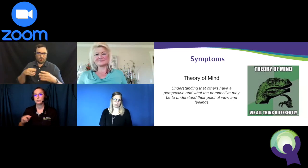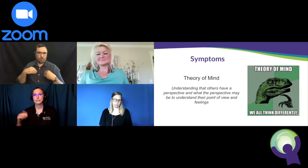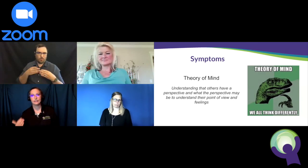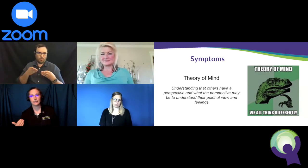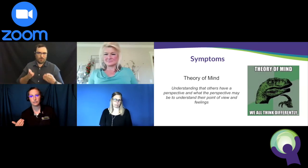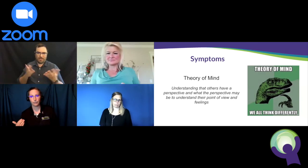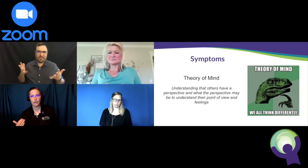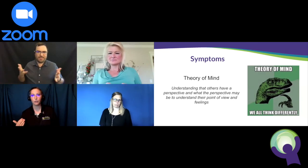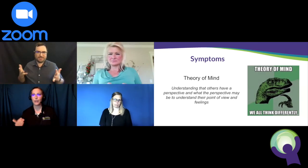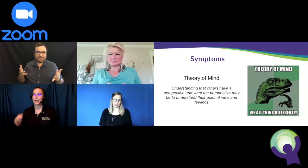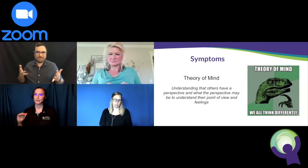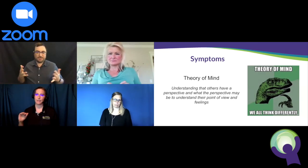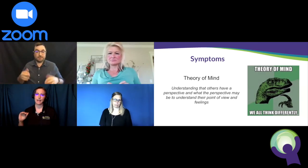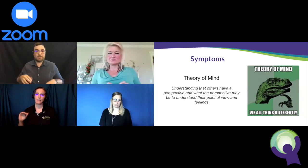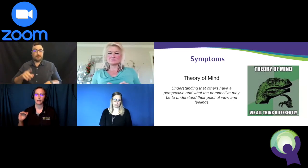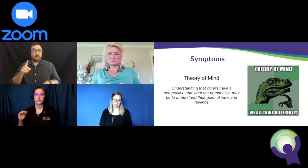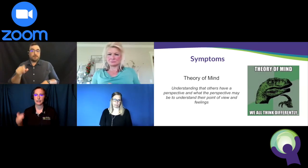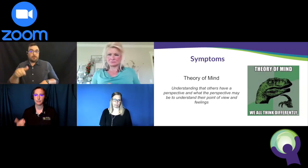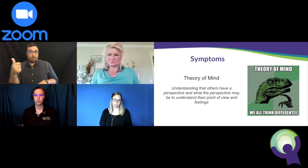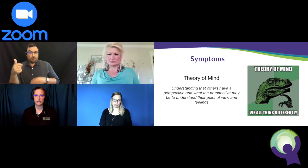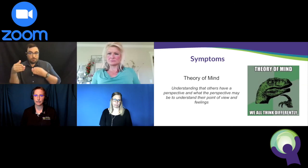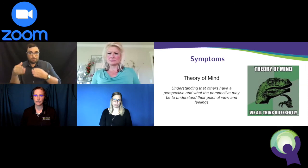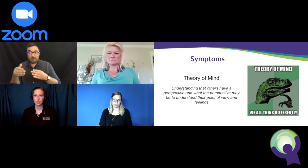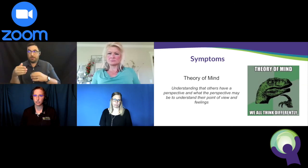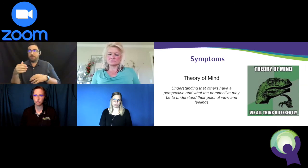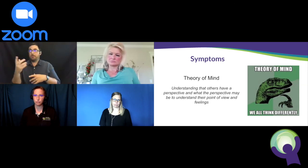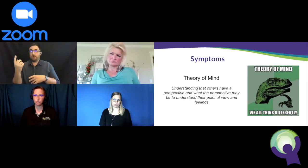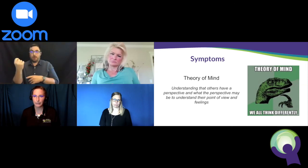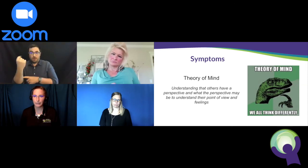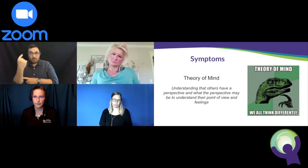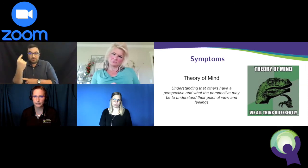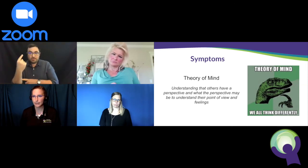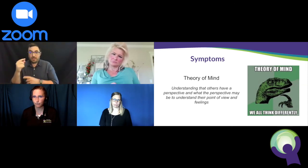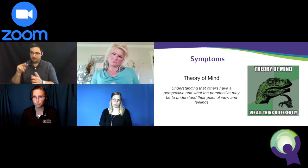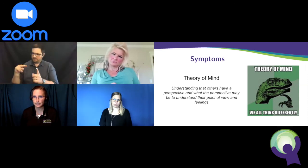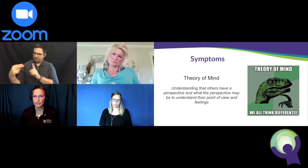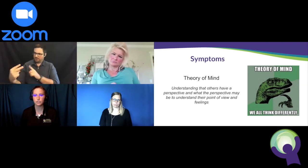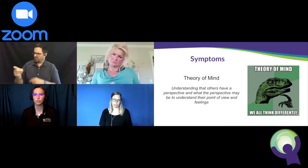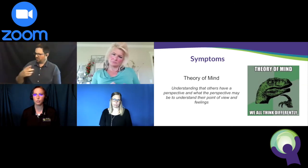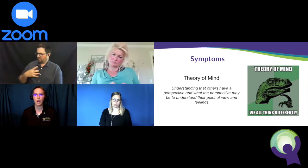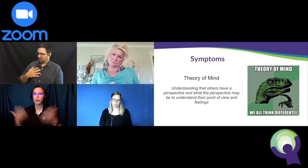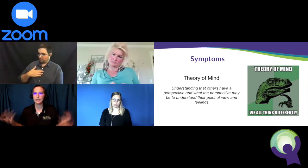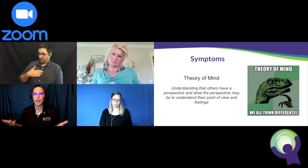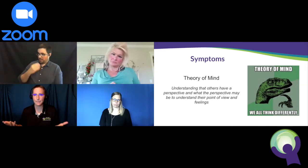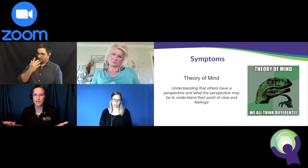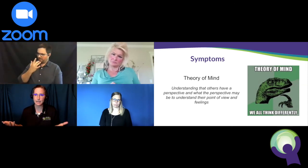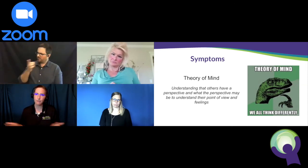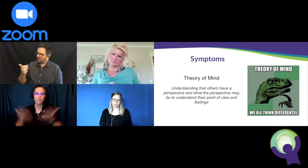see things from another way. They might have a hard time understanding that you don't like the same foods they do. Well how can that be?